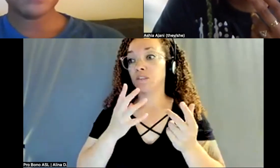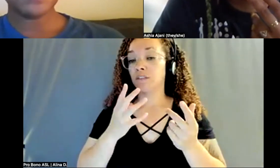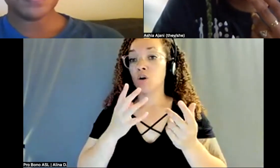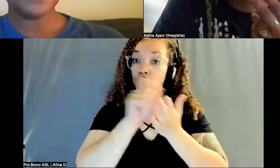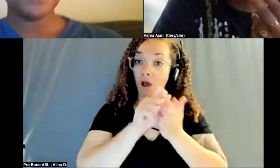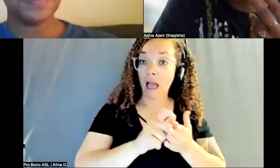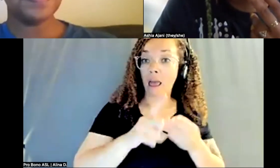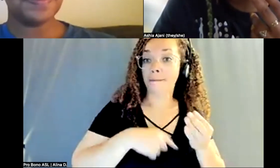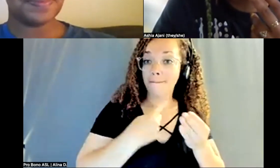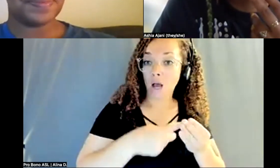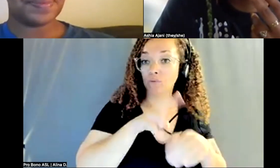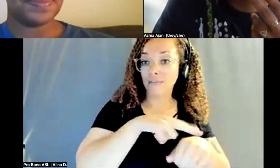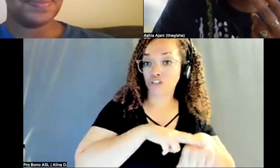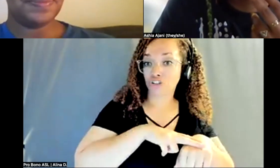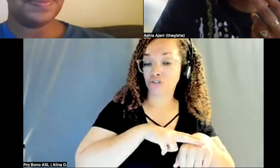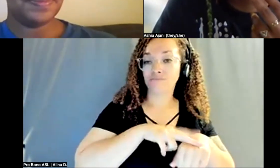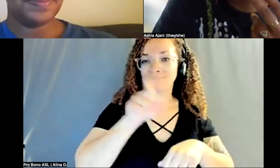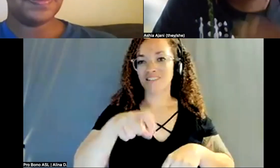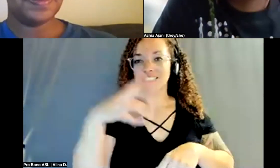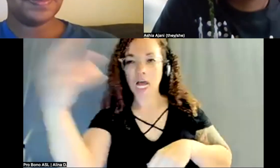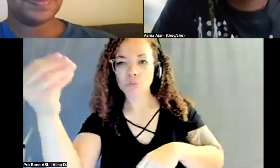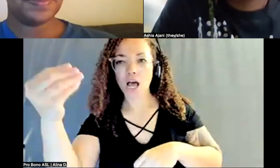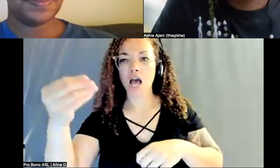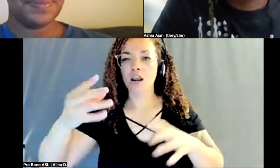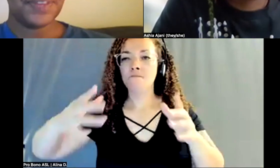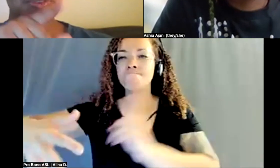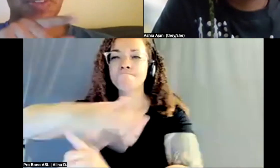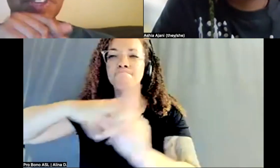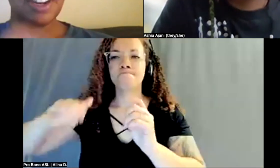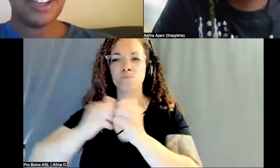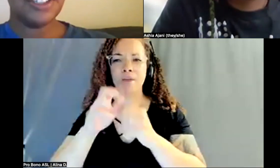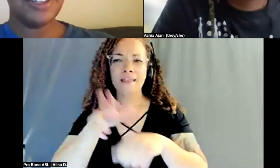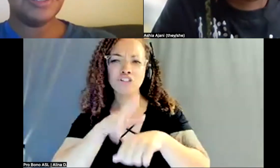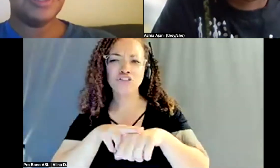You wanna open again, Ashia?